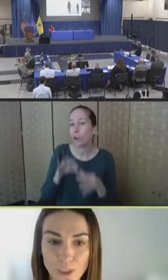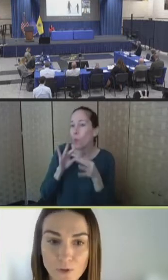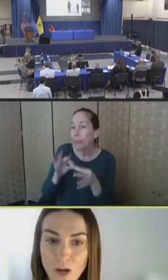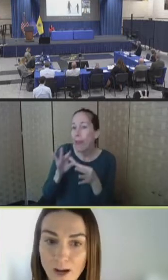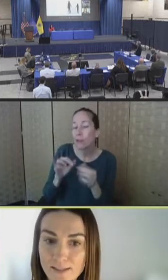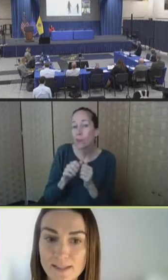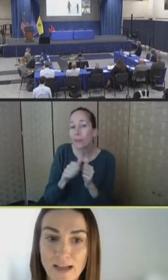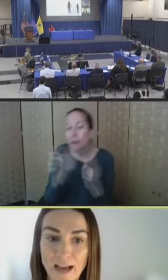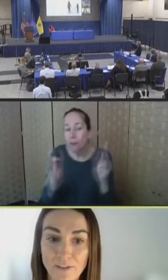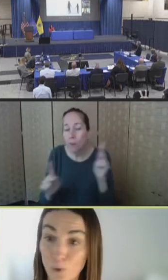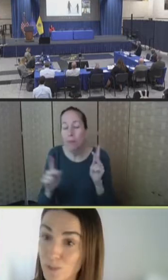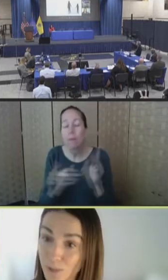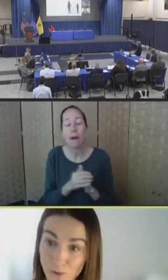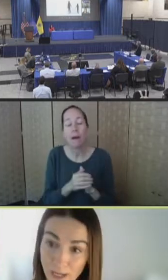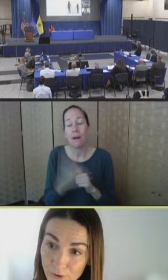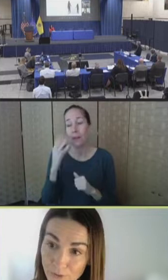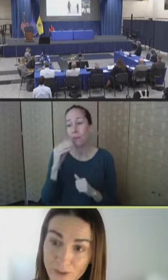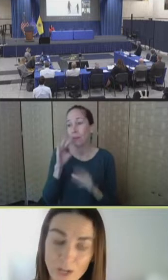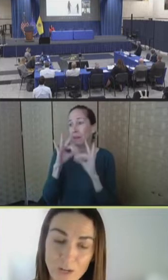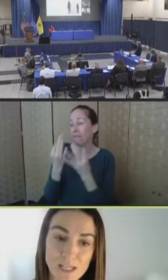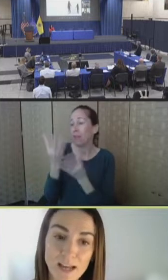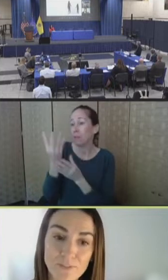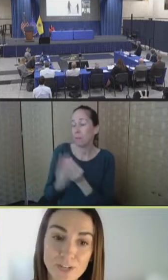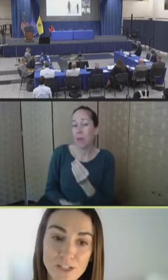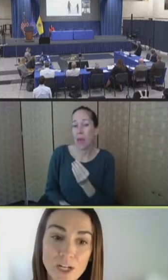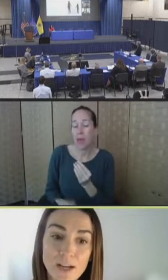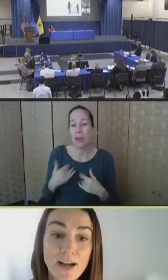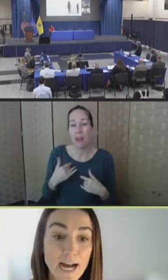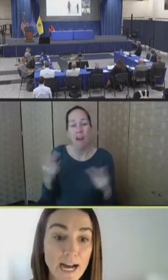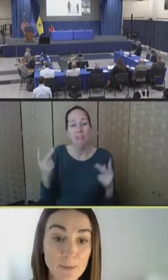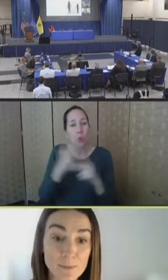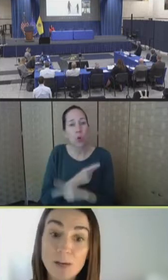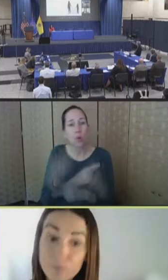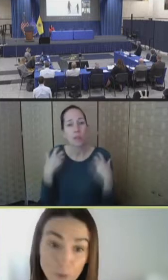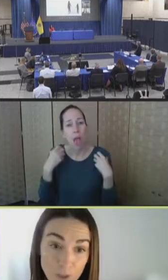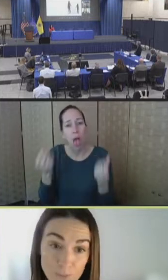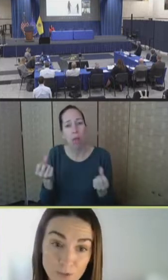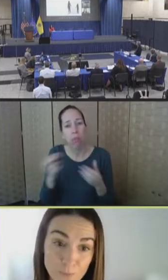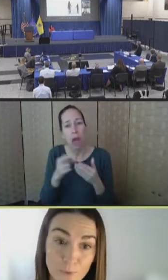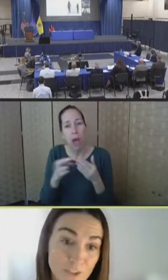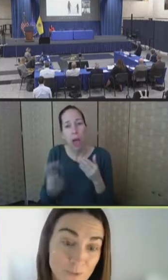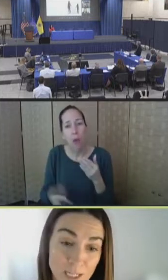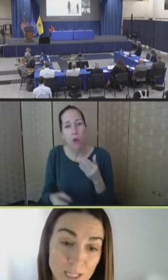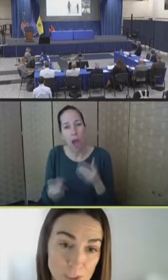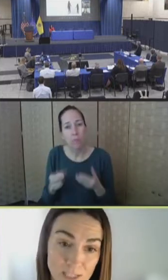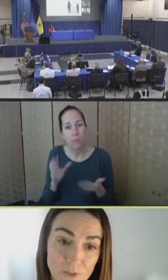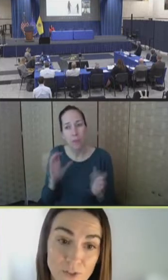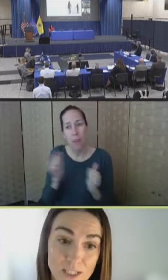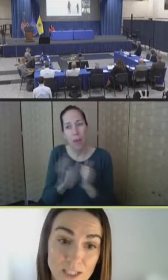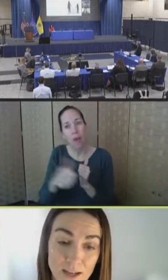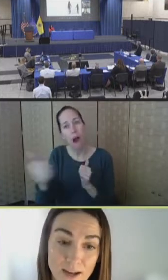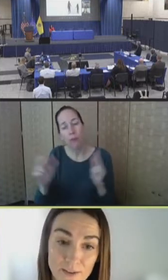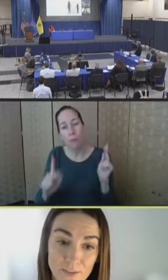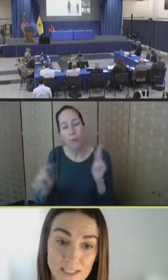loss have worst mental health outcomes on average. Some forms of bereavement particularly the death